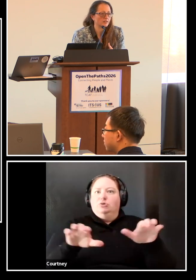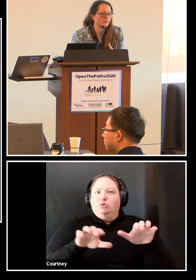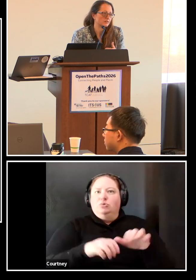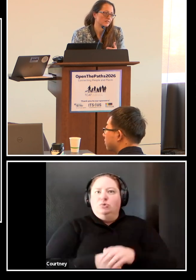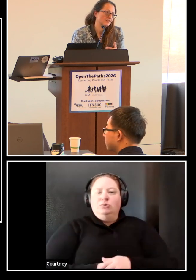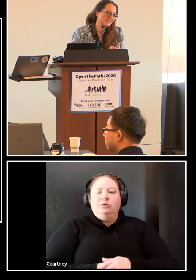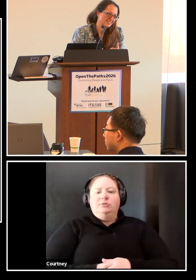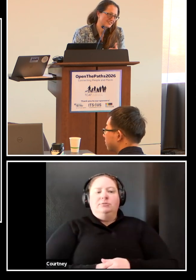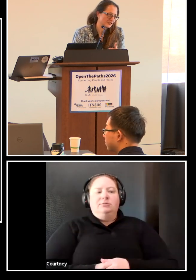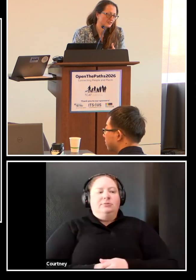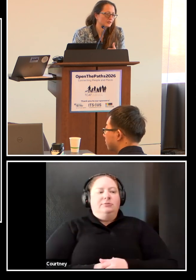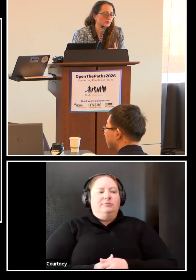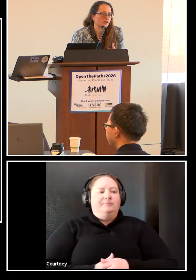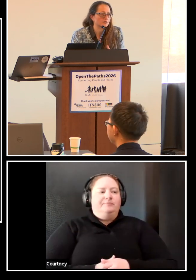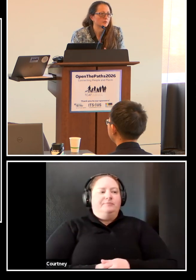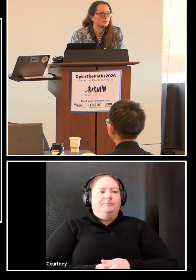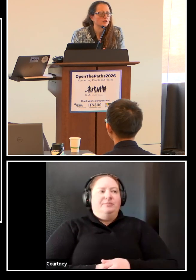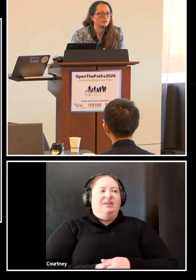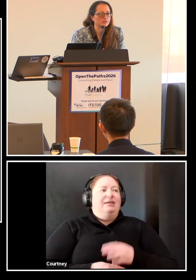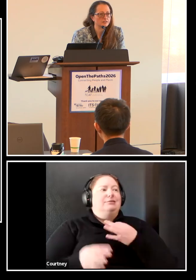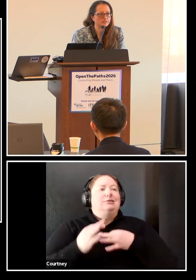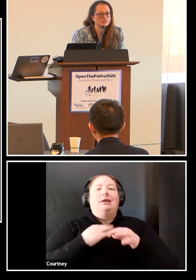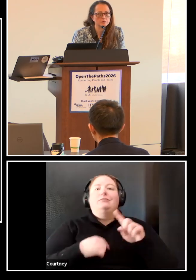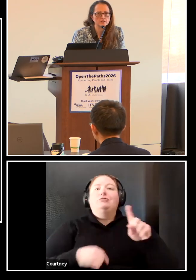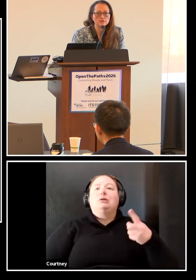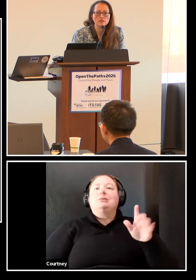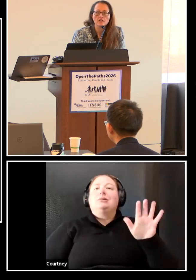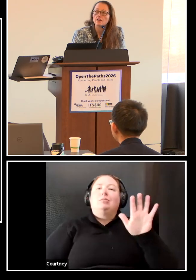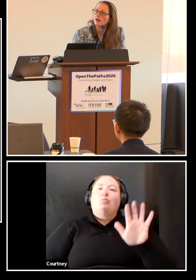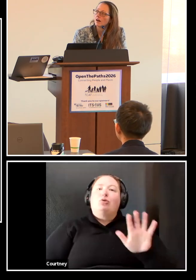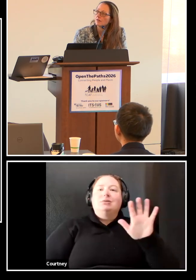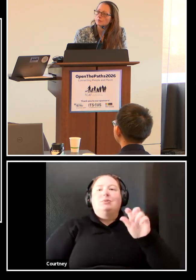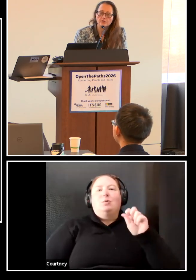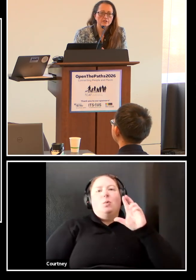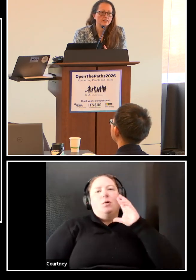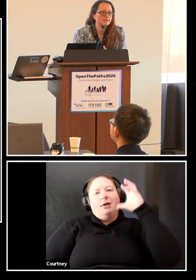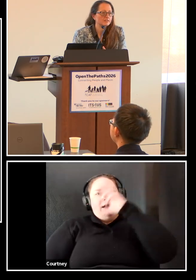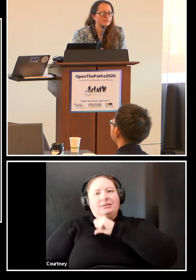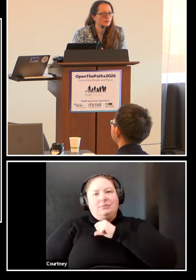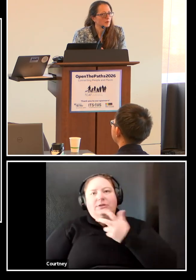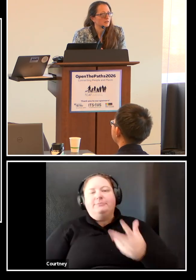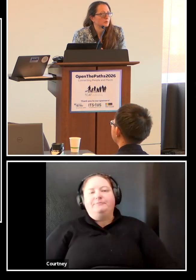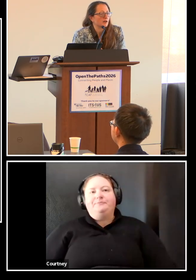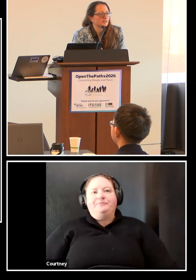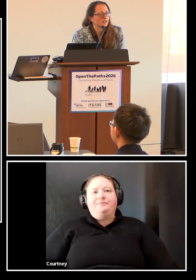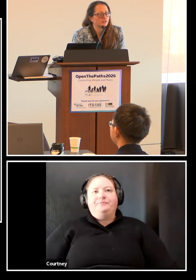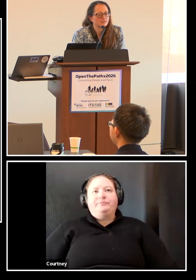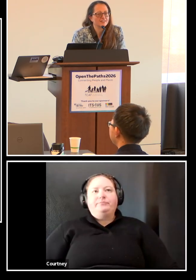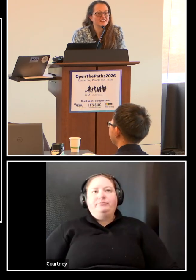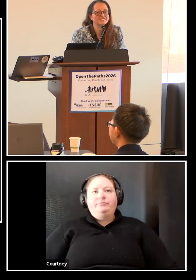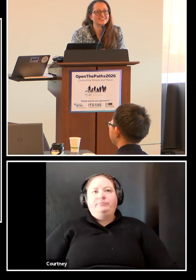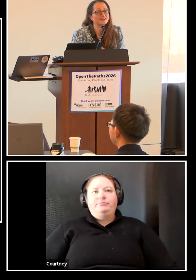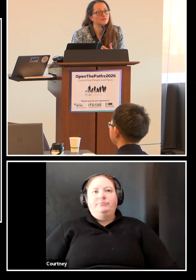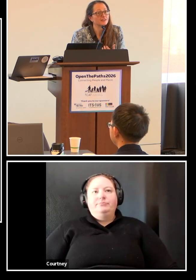that is just approximate or an estimate. Um, so again, this is about a provocation of like what